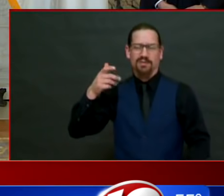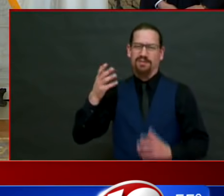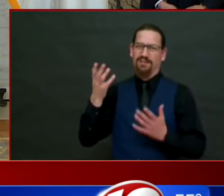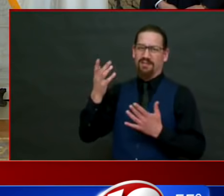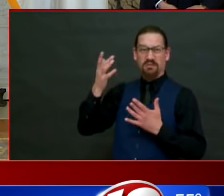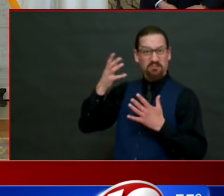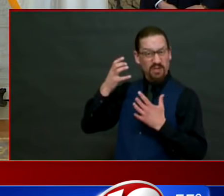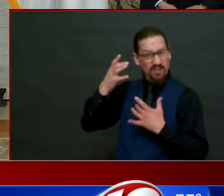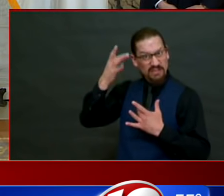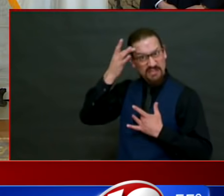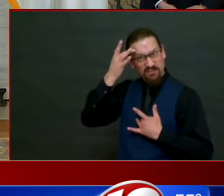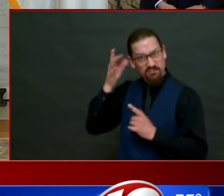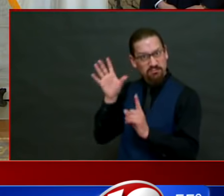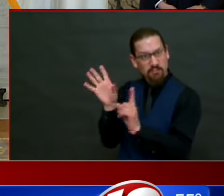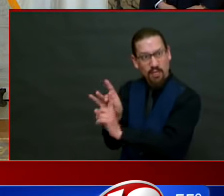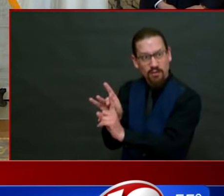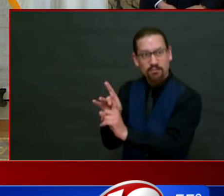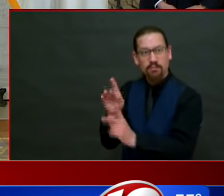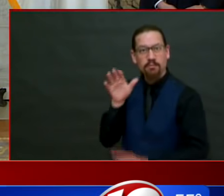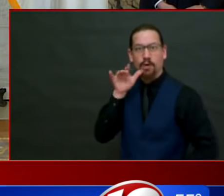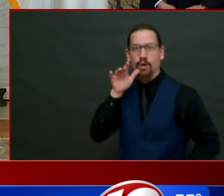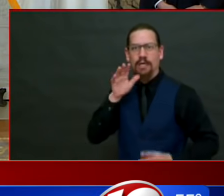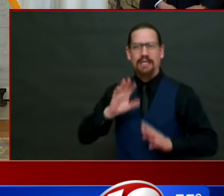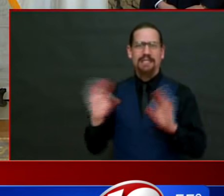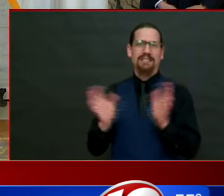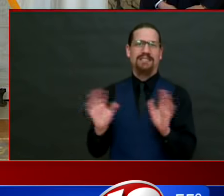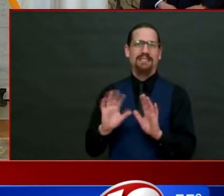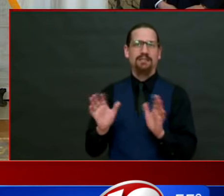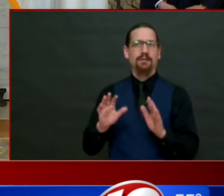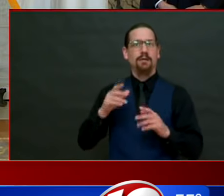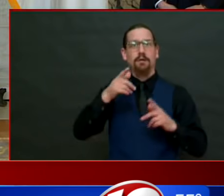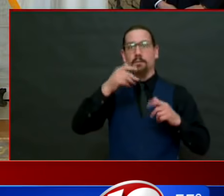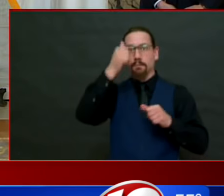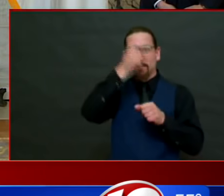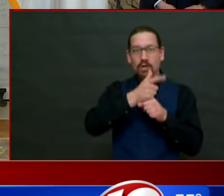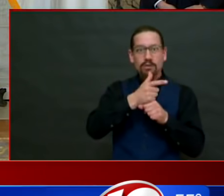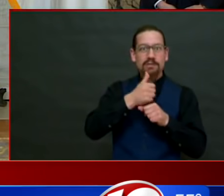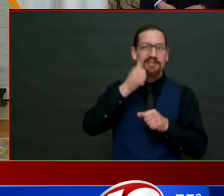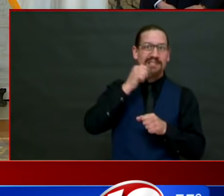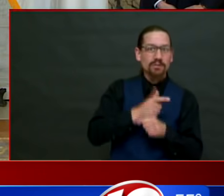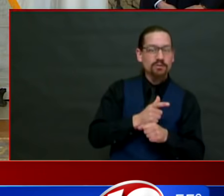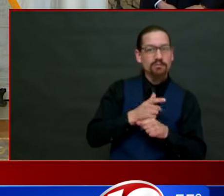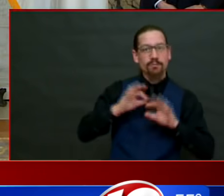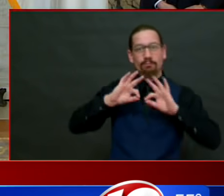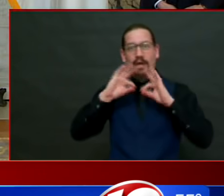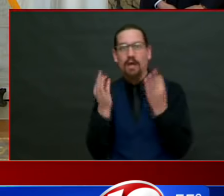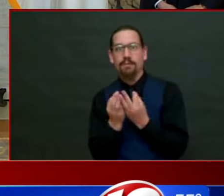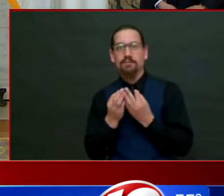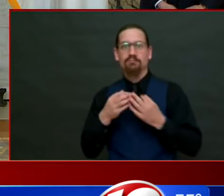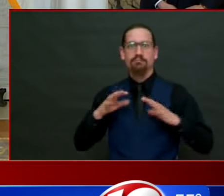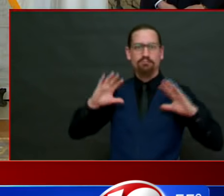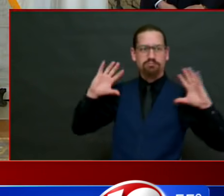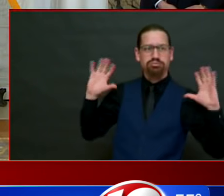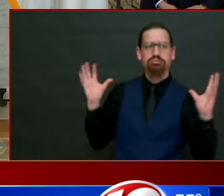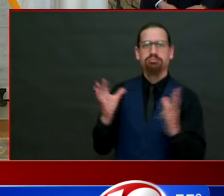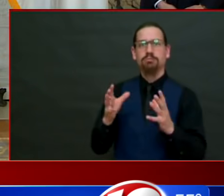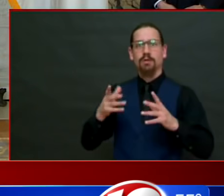OLDER OR SICK OR HAS UNDERLYING HEALTH CONDITIONS, IT IS NOT A GOOD IDEA TO GO RACE TO SEE MOM AND BRING ALL OF YOUR BROTHERS